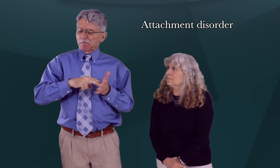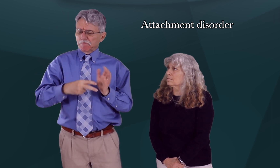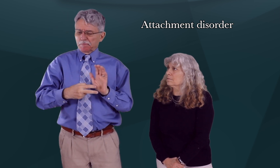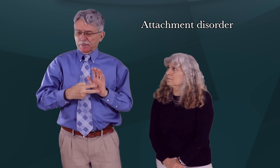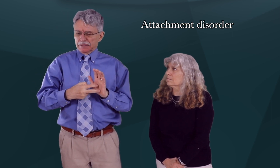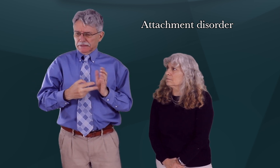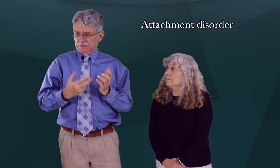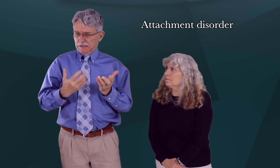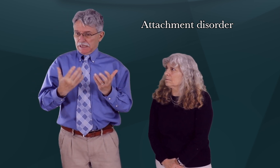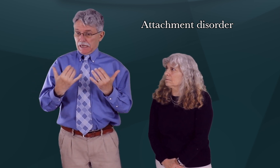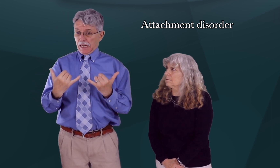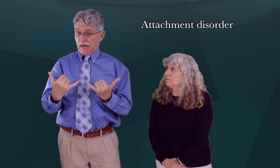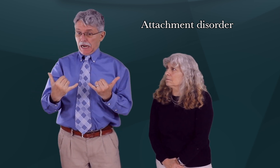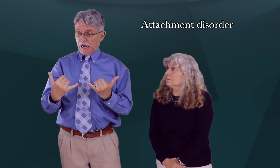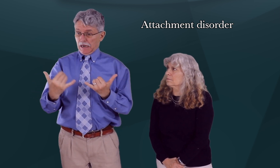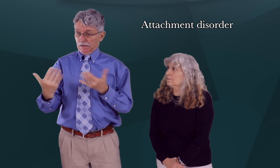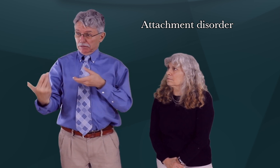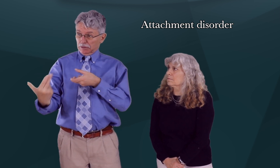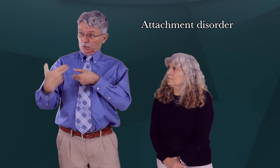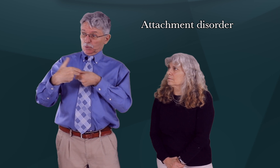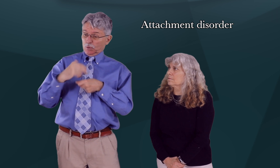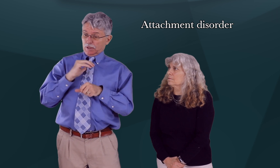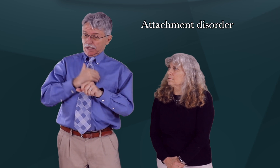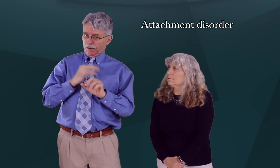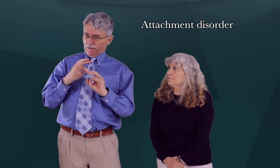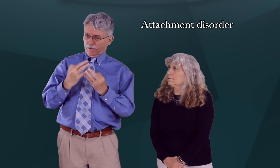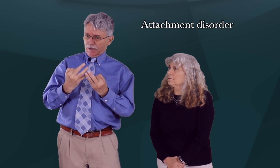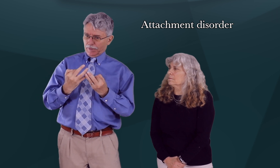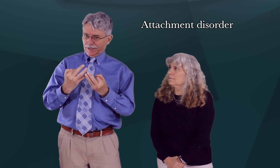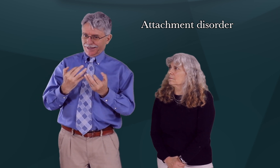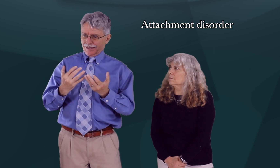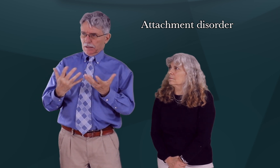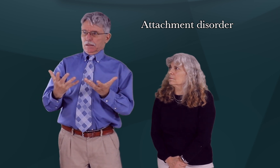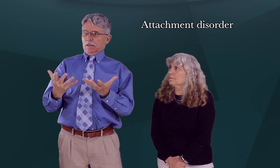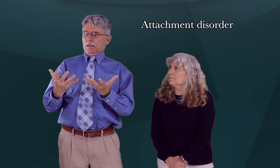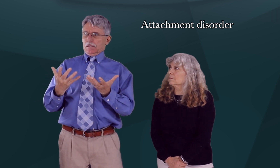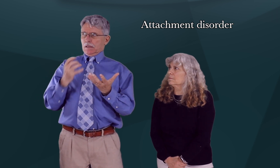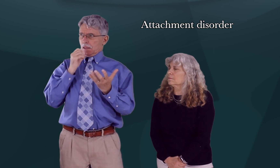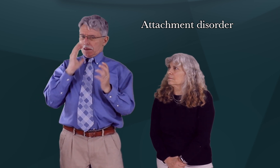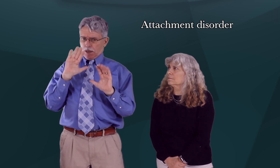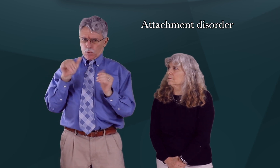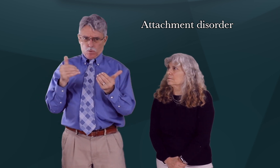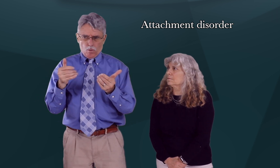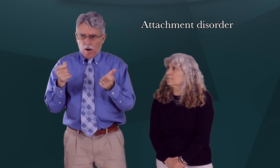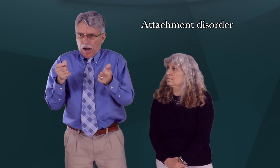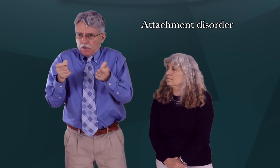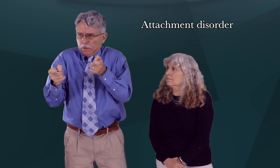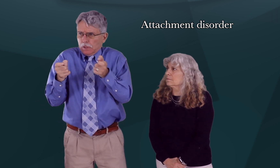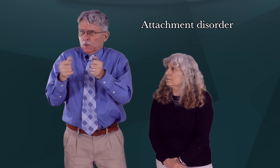And that that means now -- you know, they've joined our family, but they don't know how